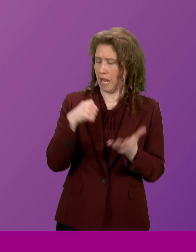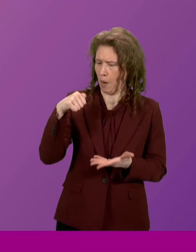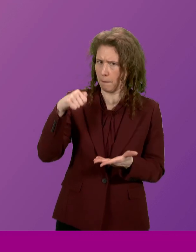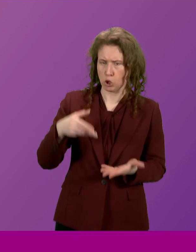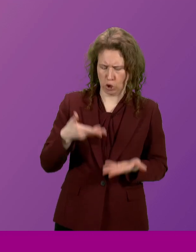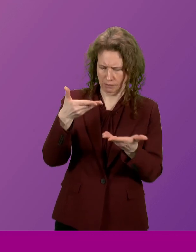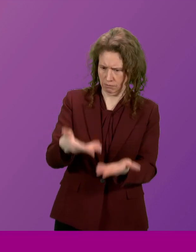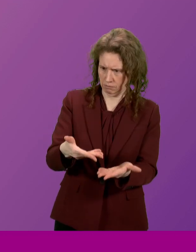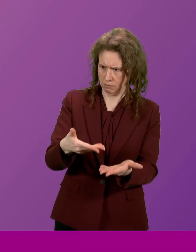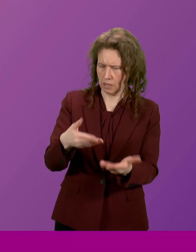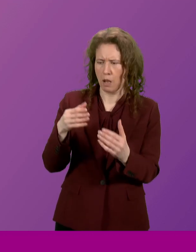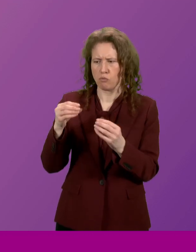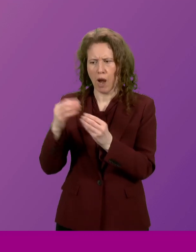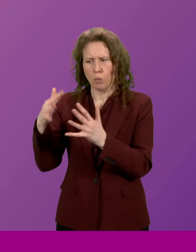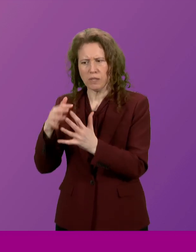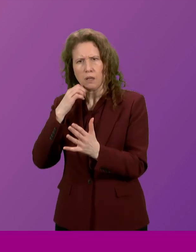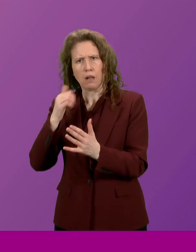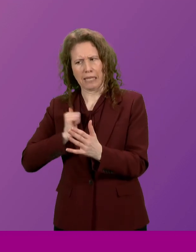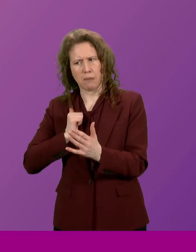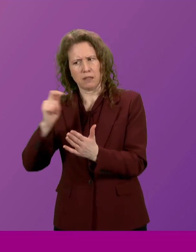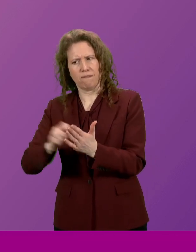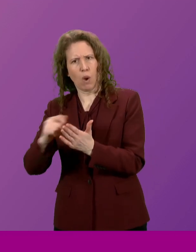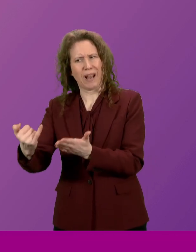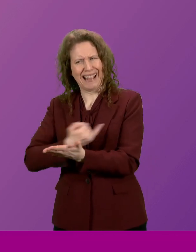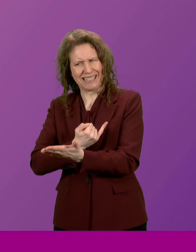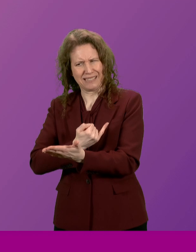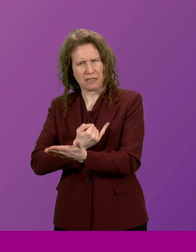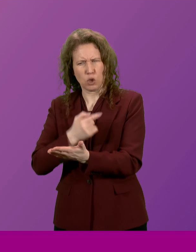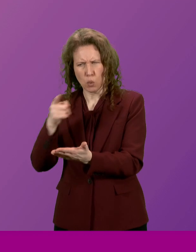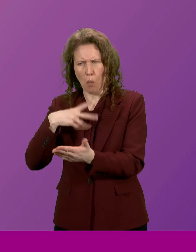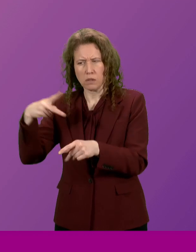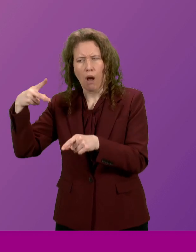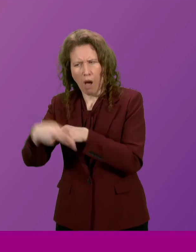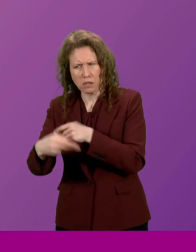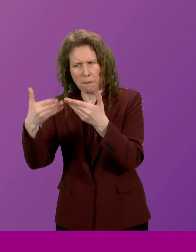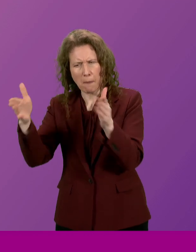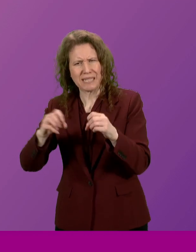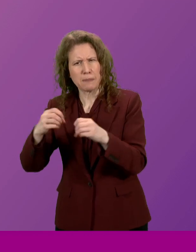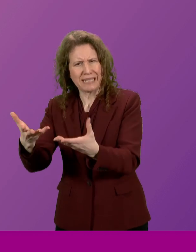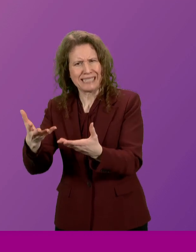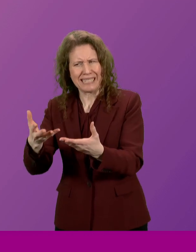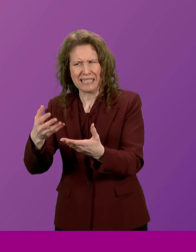proposes to vote against it, and his party wants us to cut public spending by £1 billion. That is